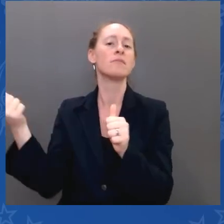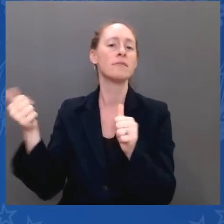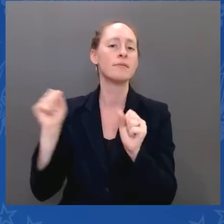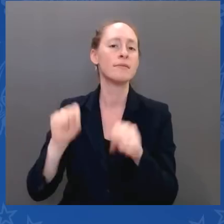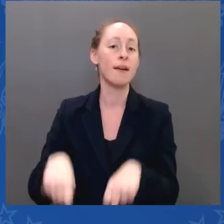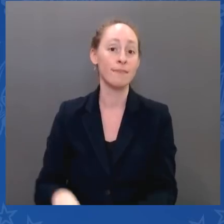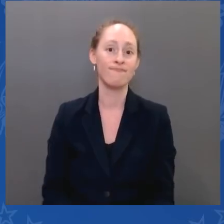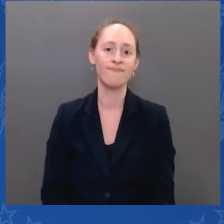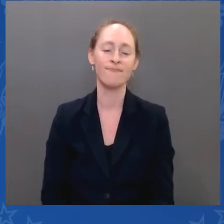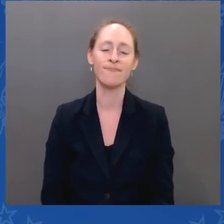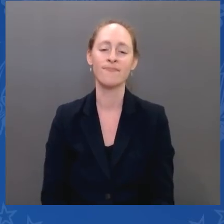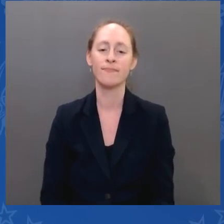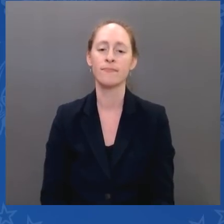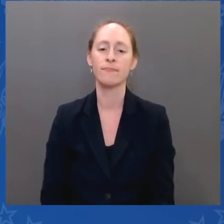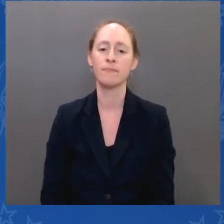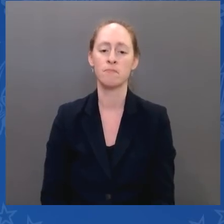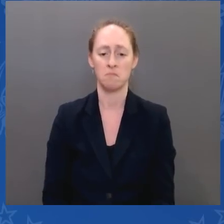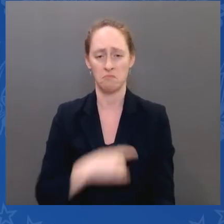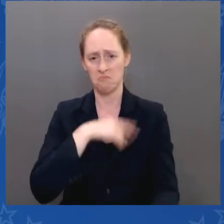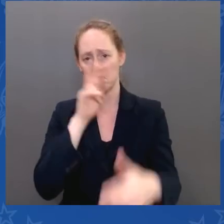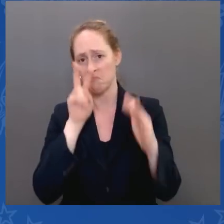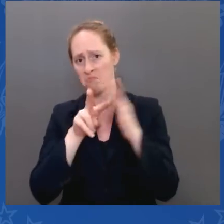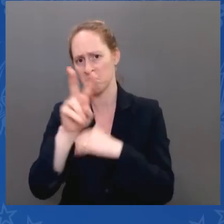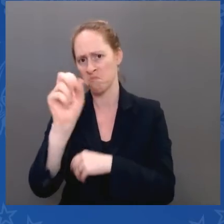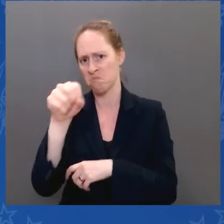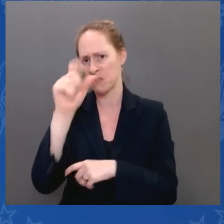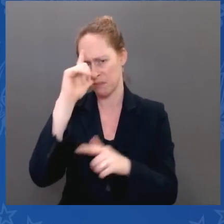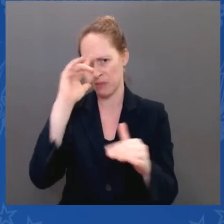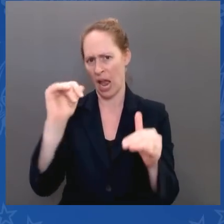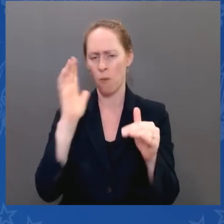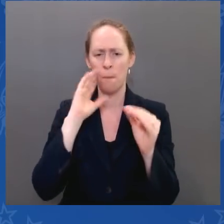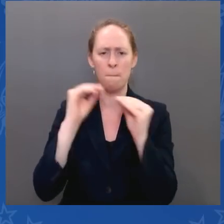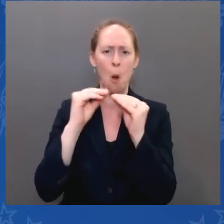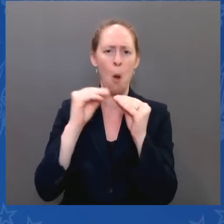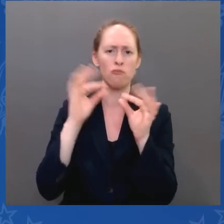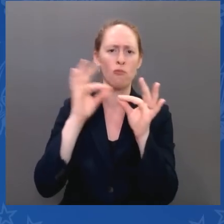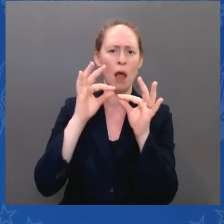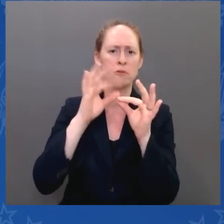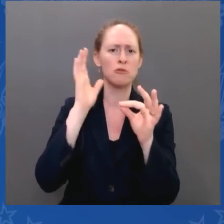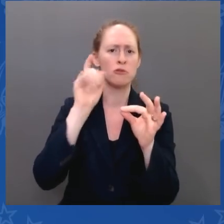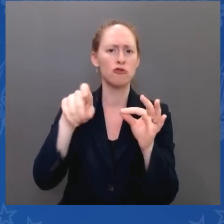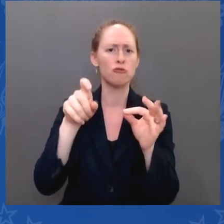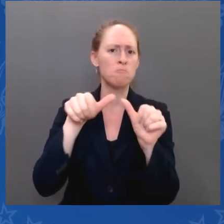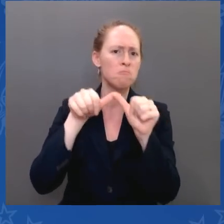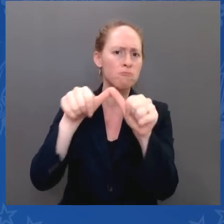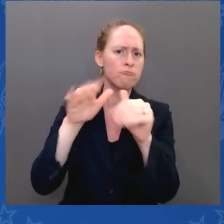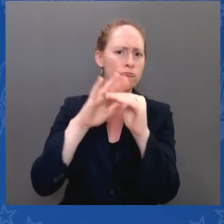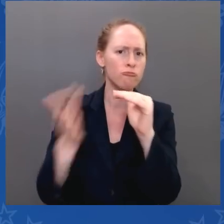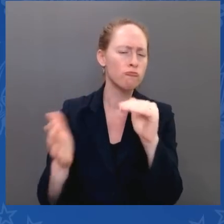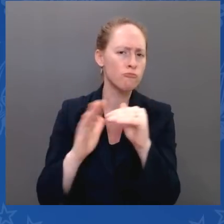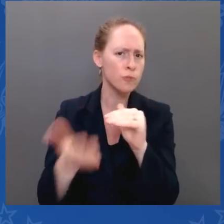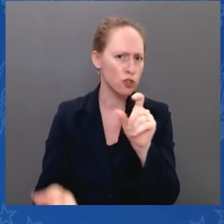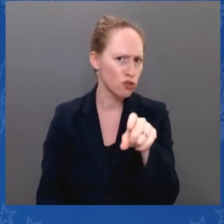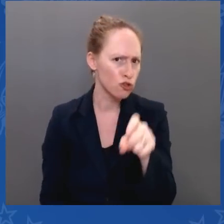Refiner margins remain roughly double what is typical for this time of year, though they have declined from their record highs.